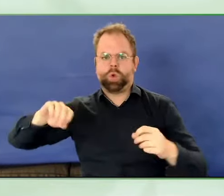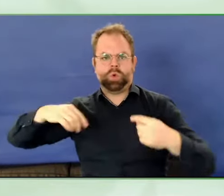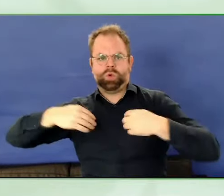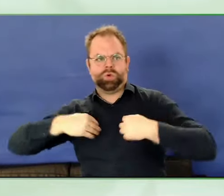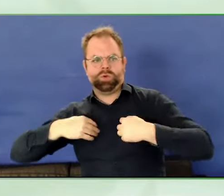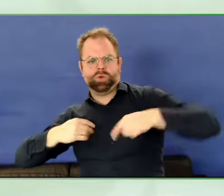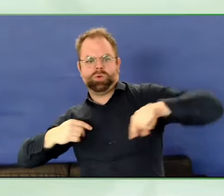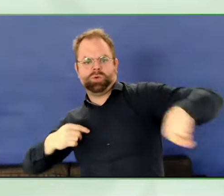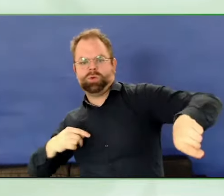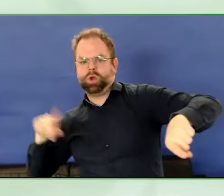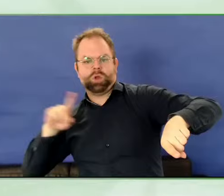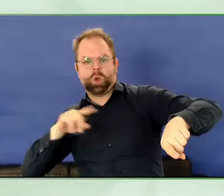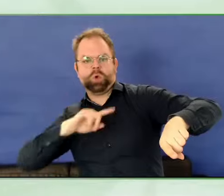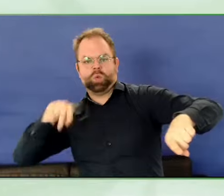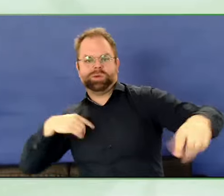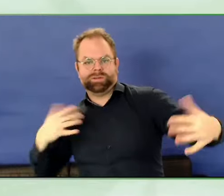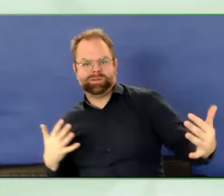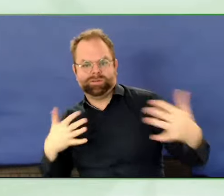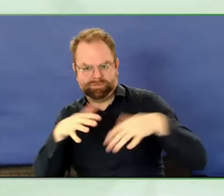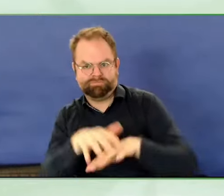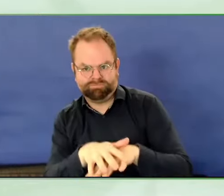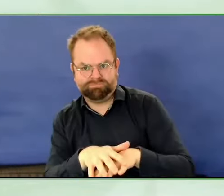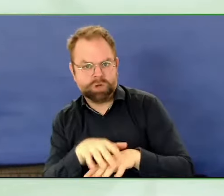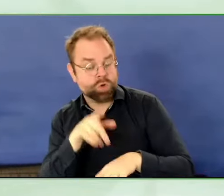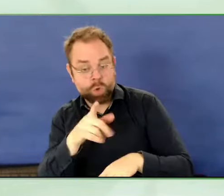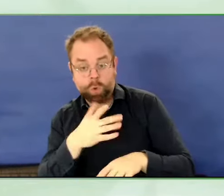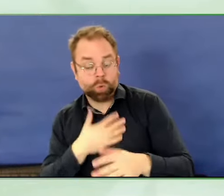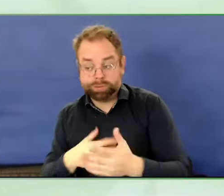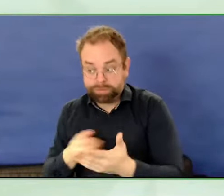The community of persons with disabilities have been asking for things for years.